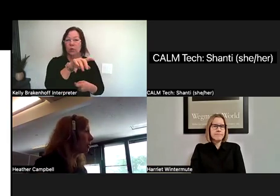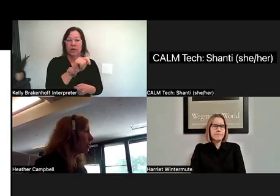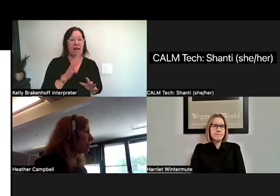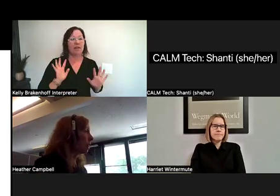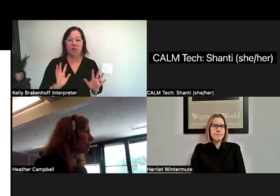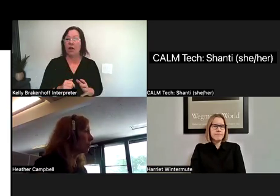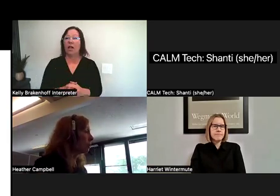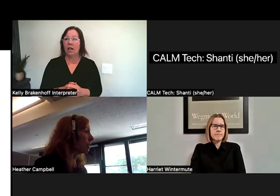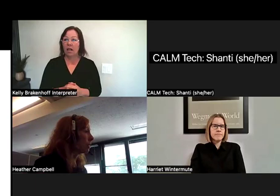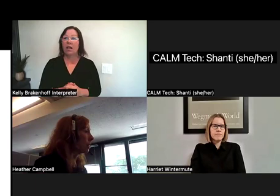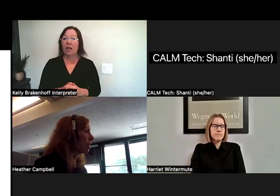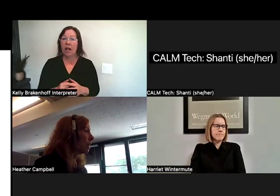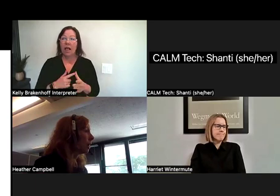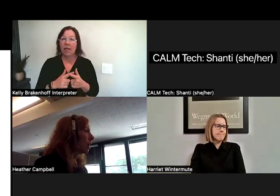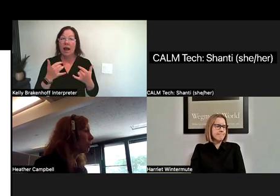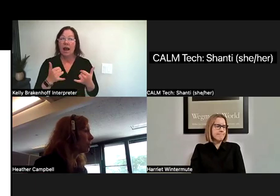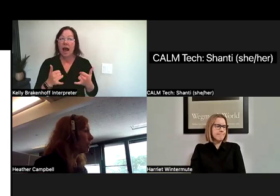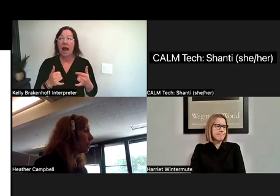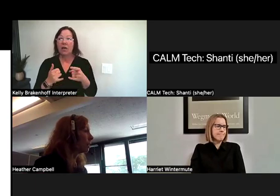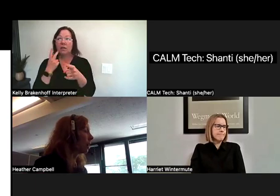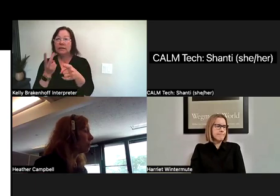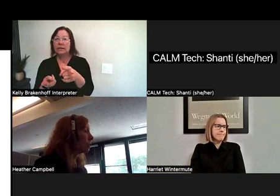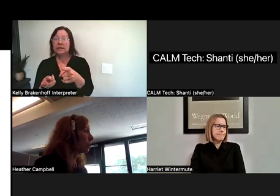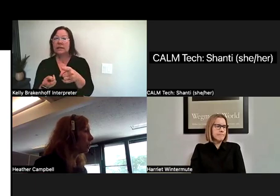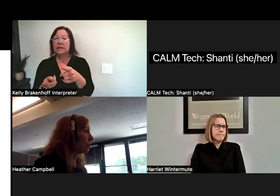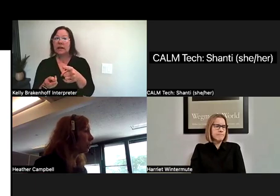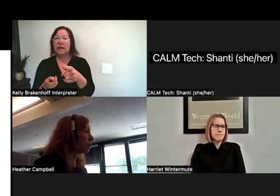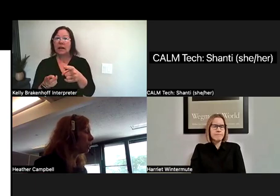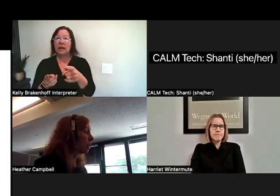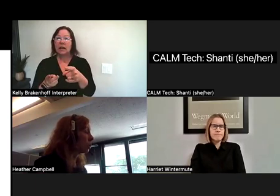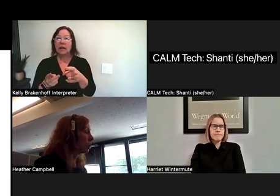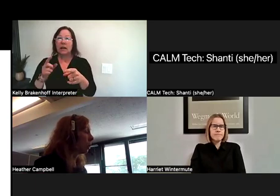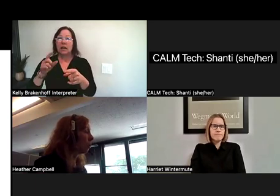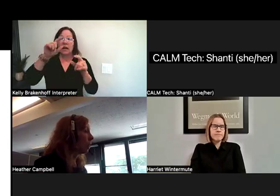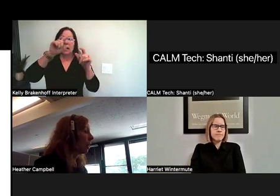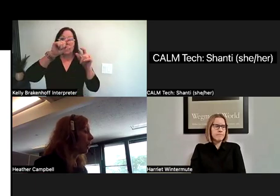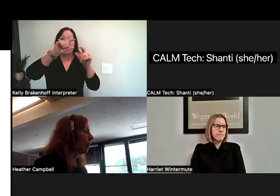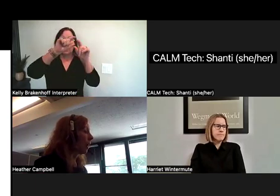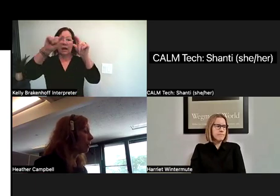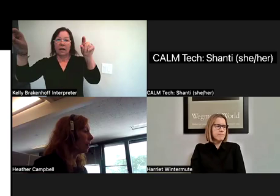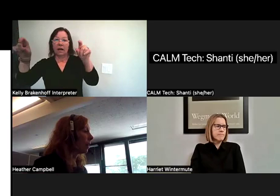to this type of view instead. You can see the columns are still urgent, yes, or no. And that